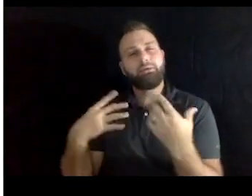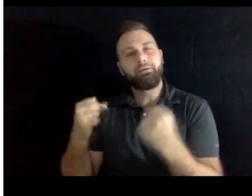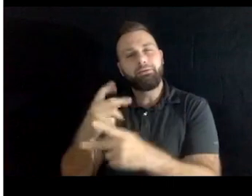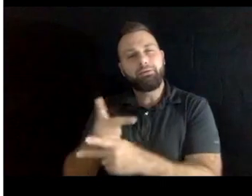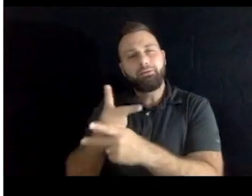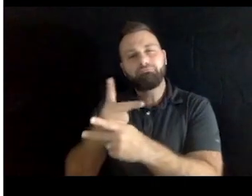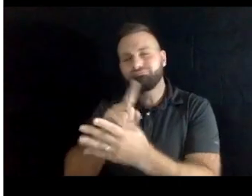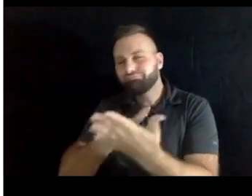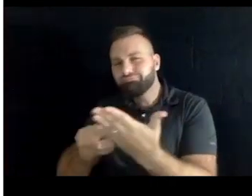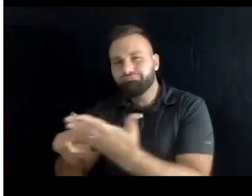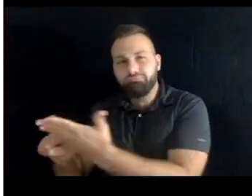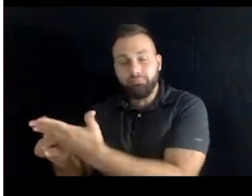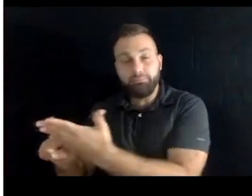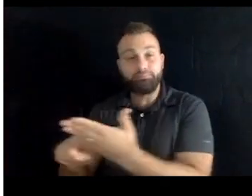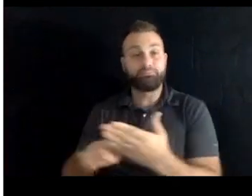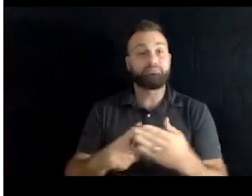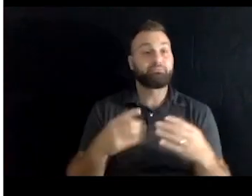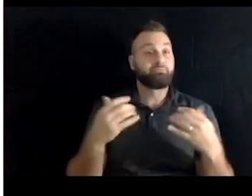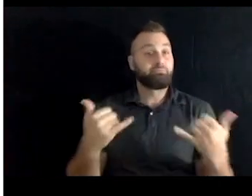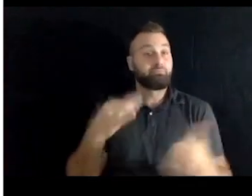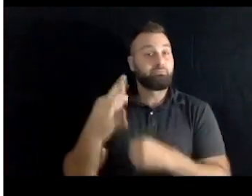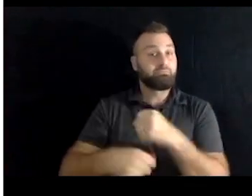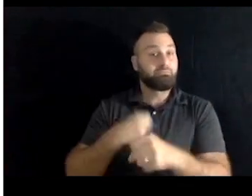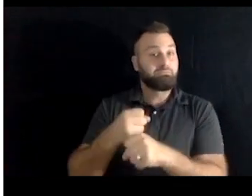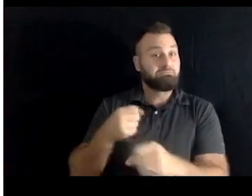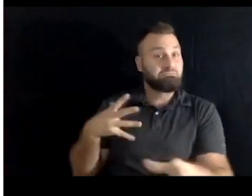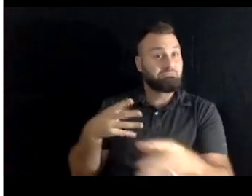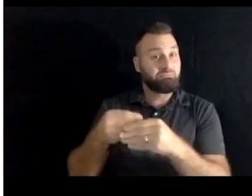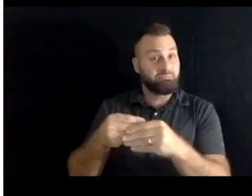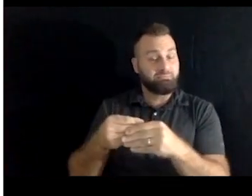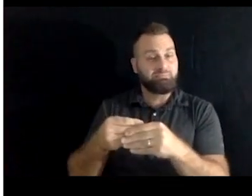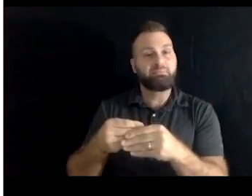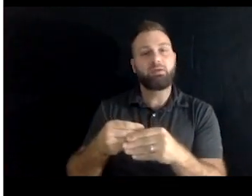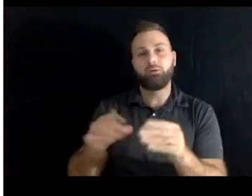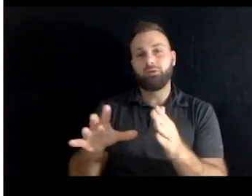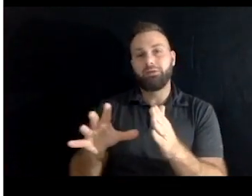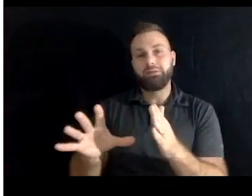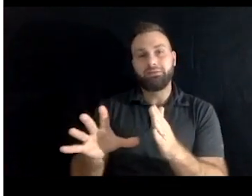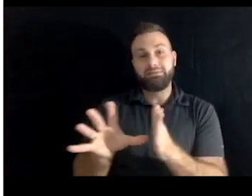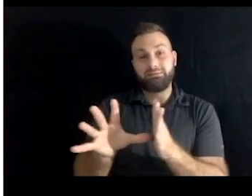been a researcher and senior researcher at Mathematica, where I studied the employment